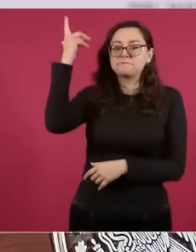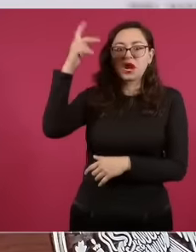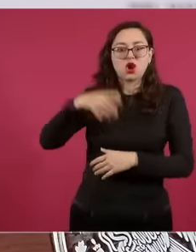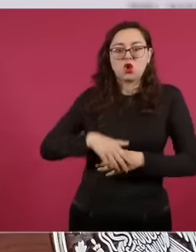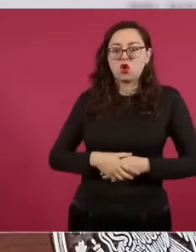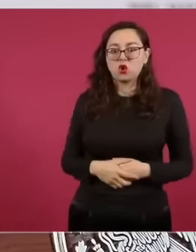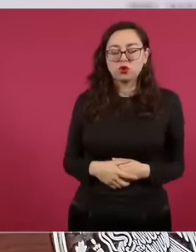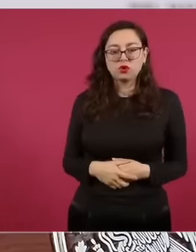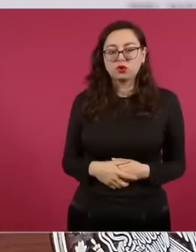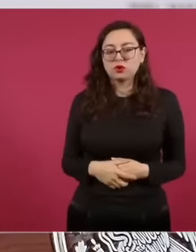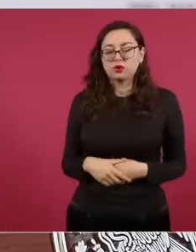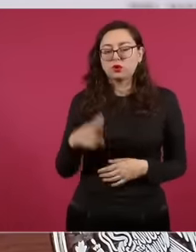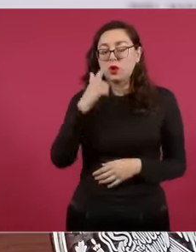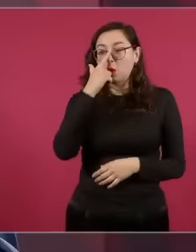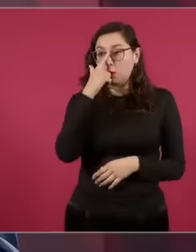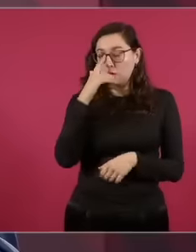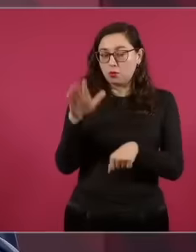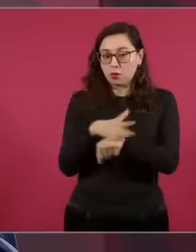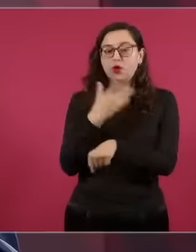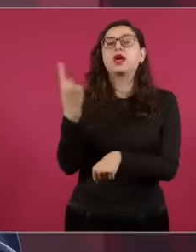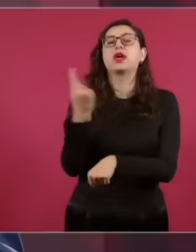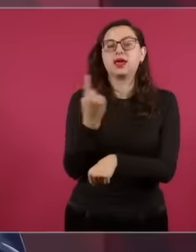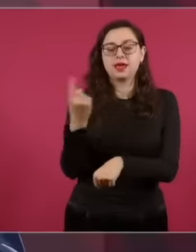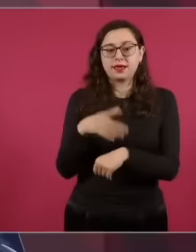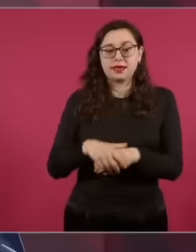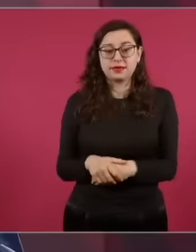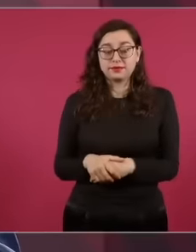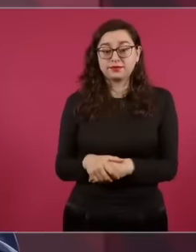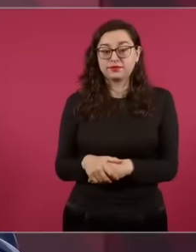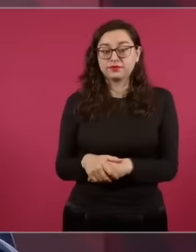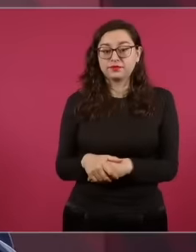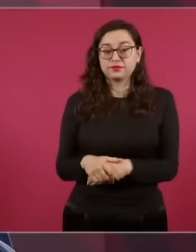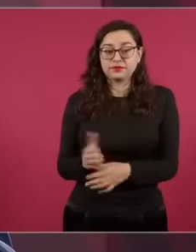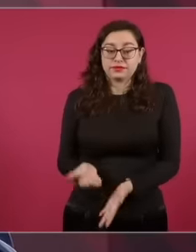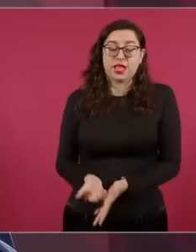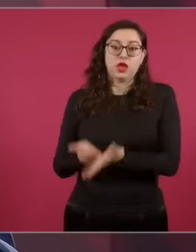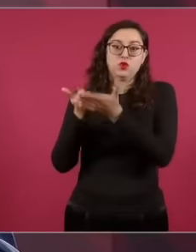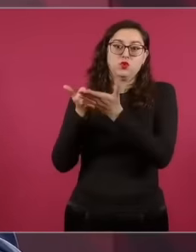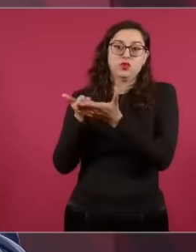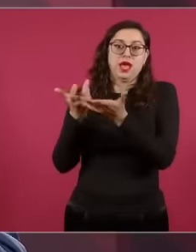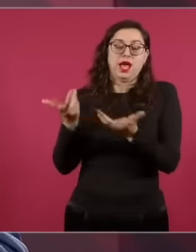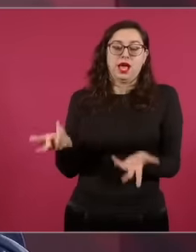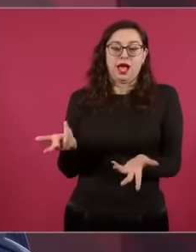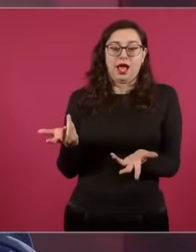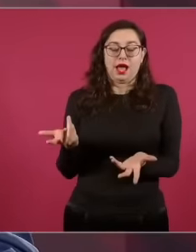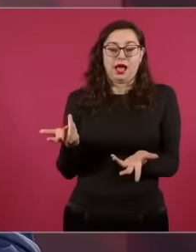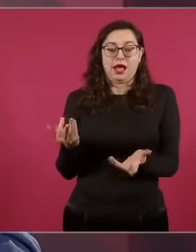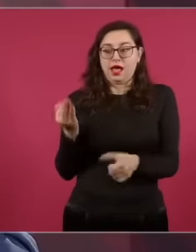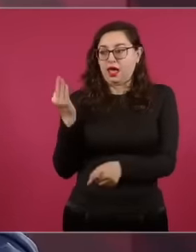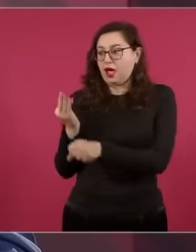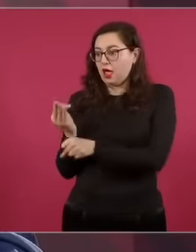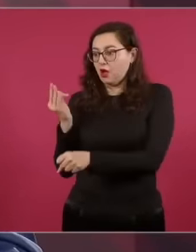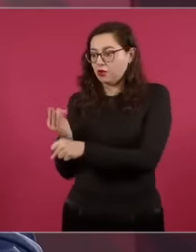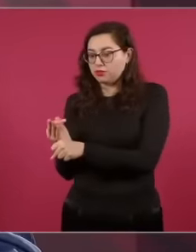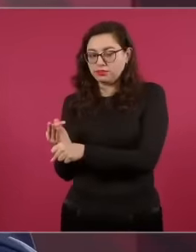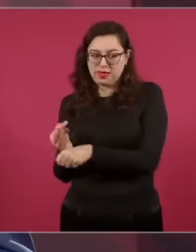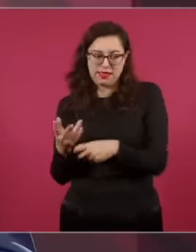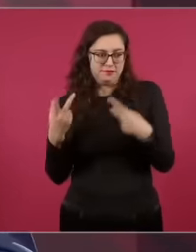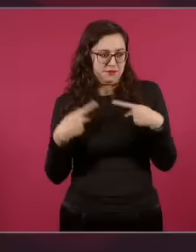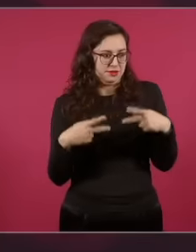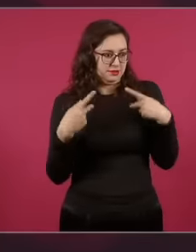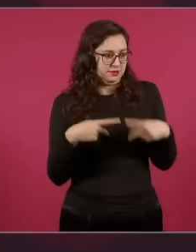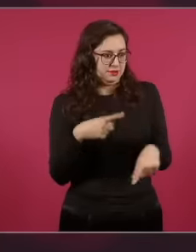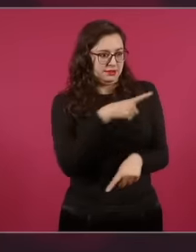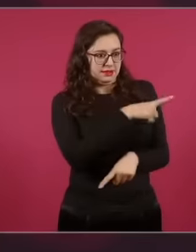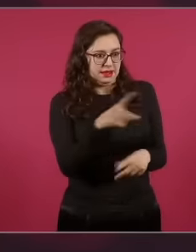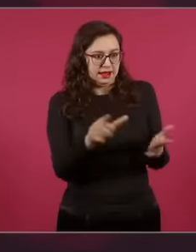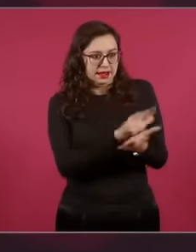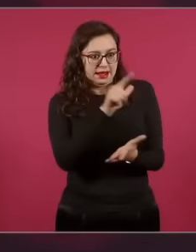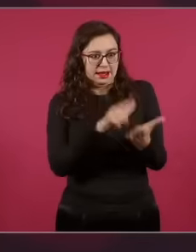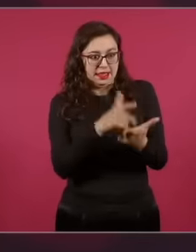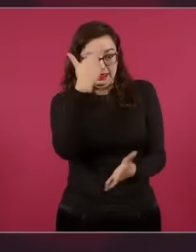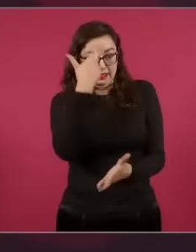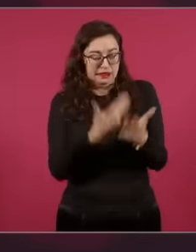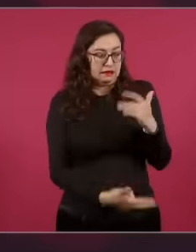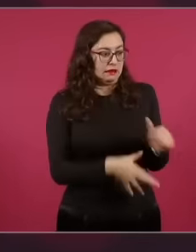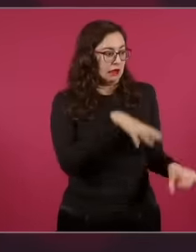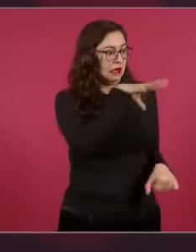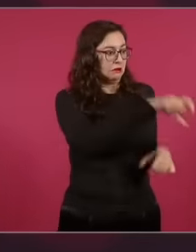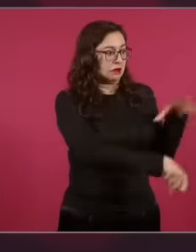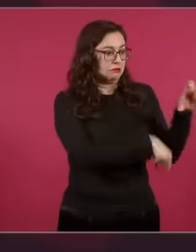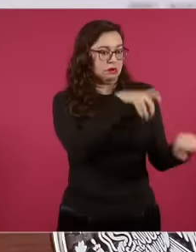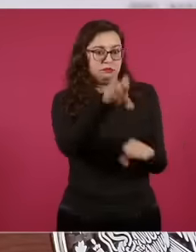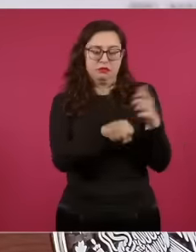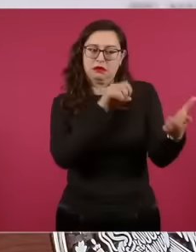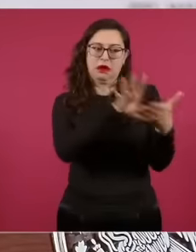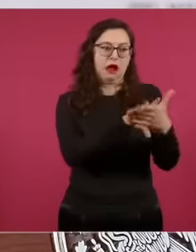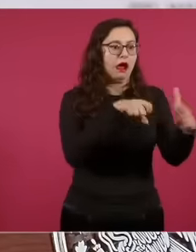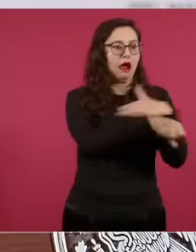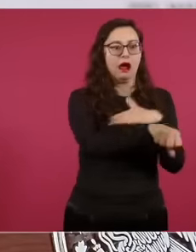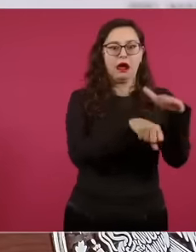there are no ministers, these are active, we have at least the guarantee that they are not going to release